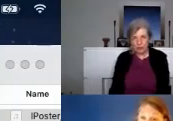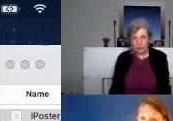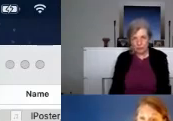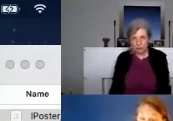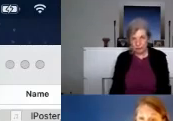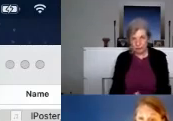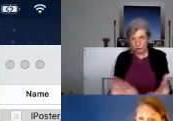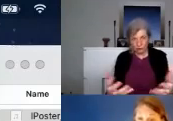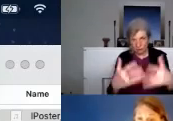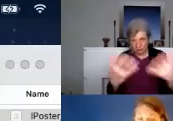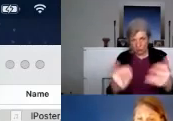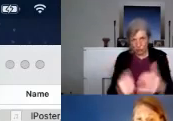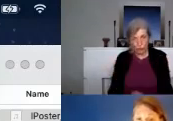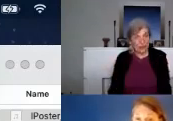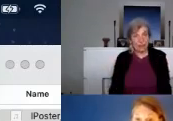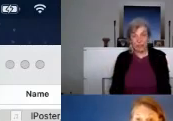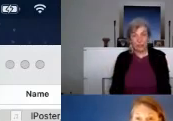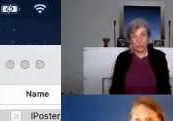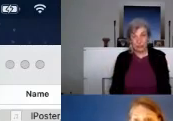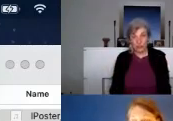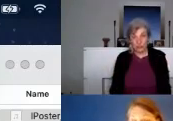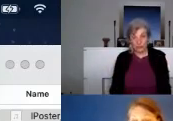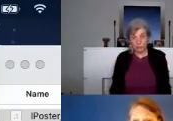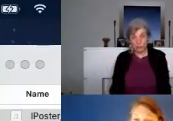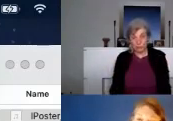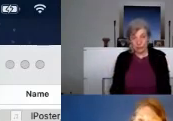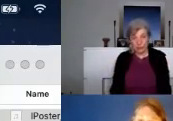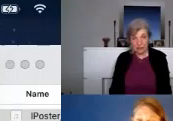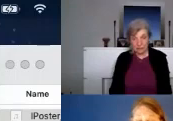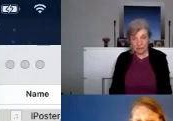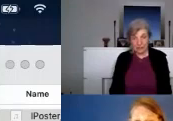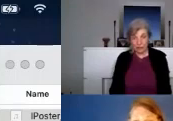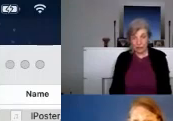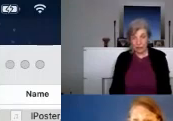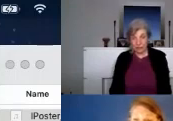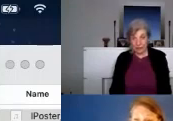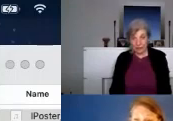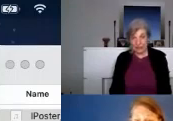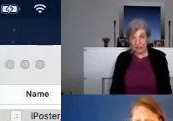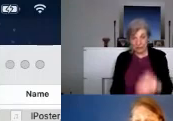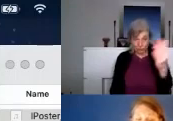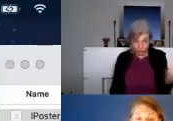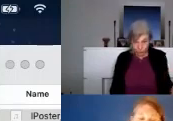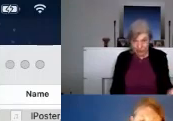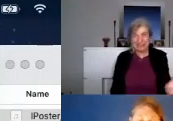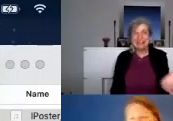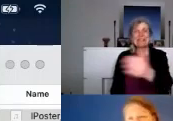07:35:33 But you can show anything under share screen that you might like, including the